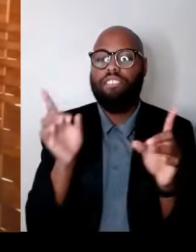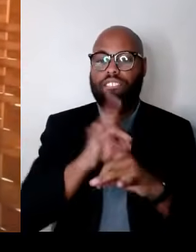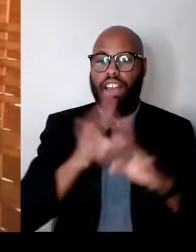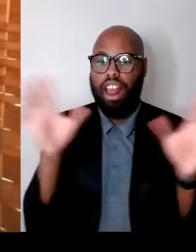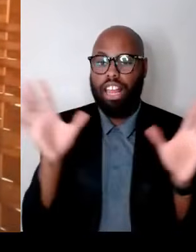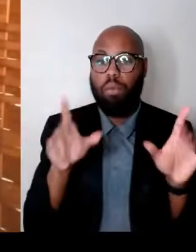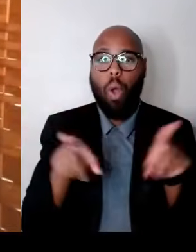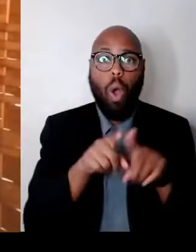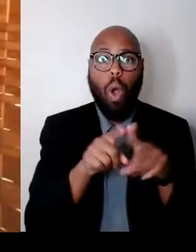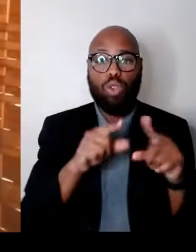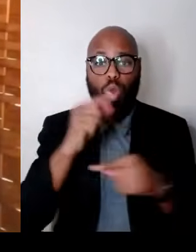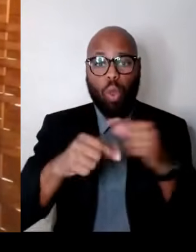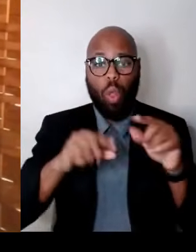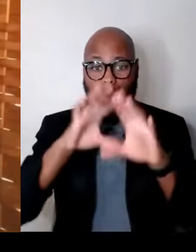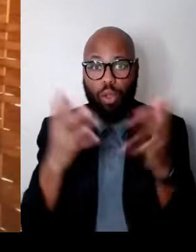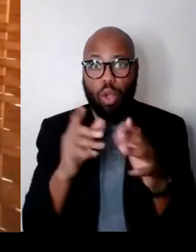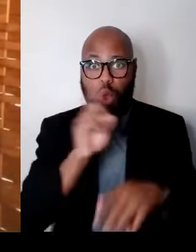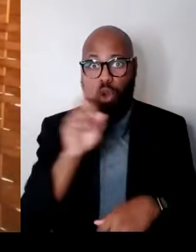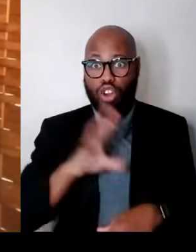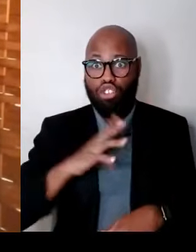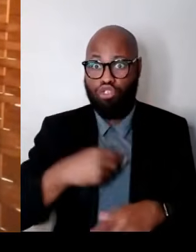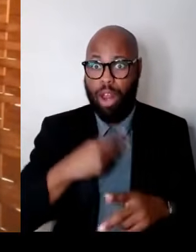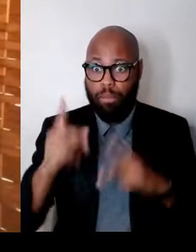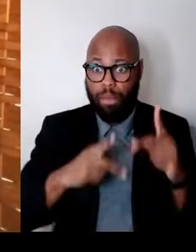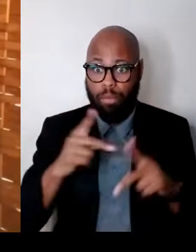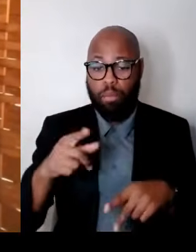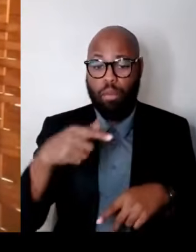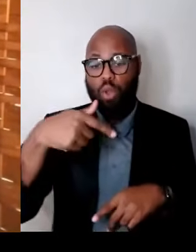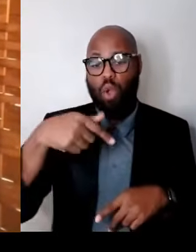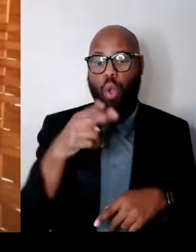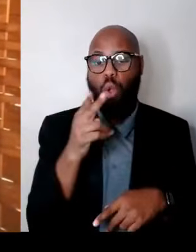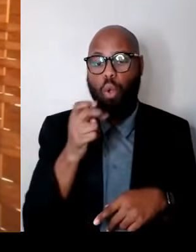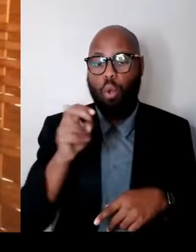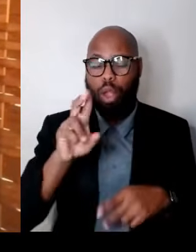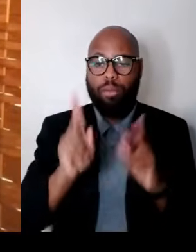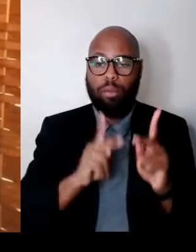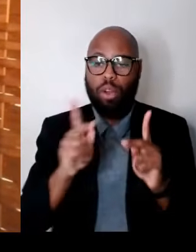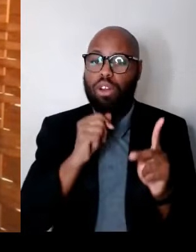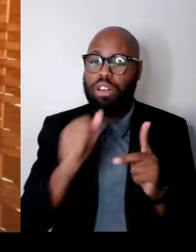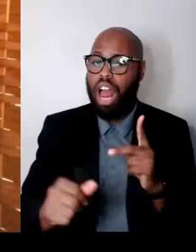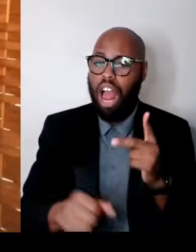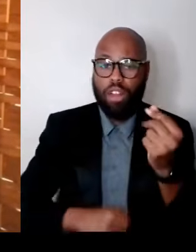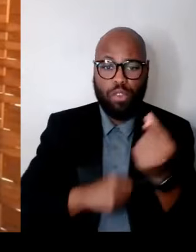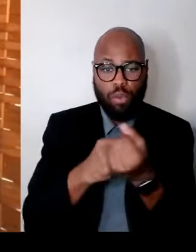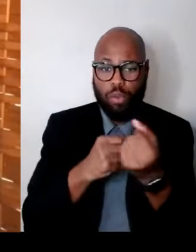where trans folks, particularly in queer people are not supported systemically, not from education,